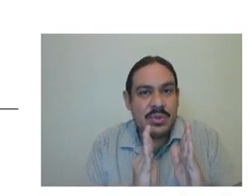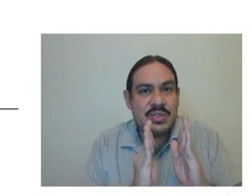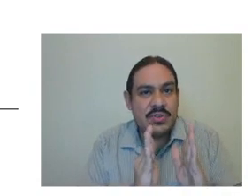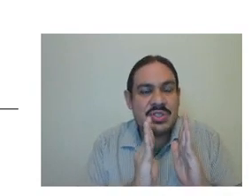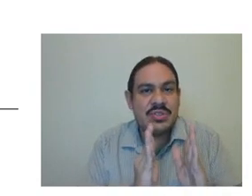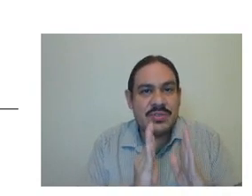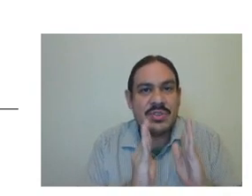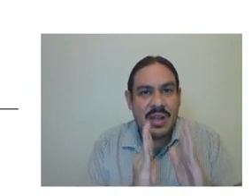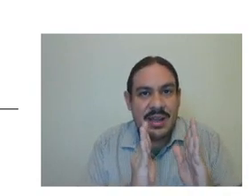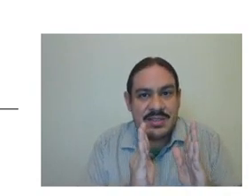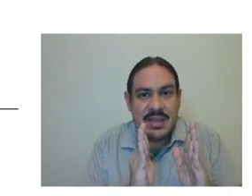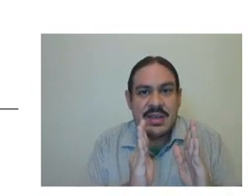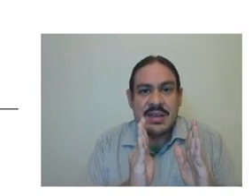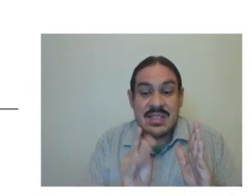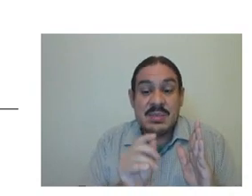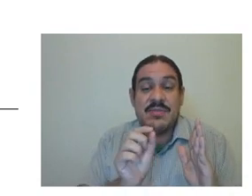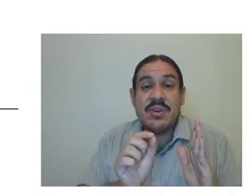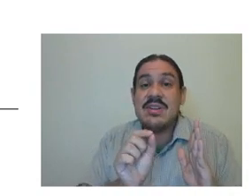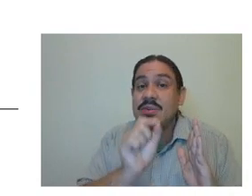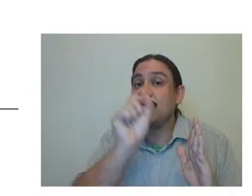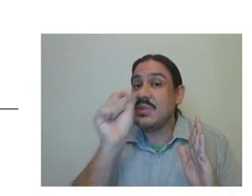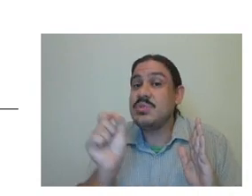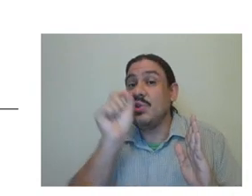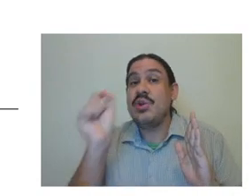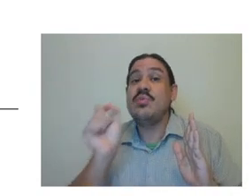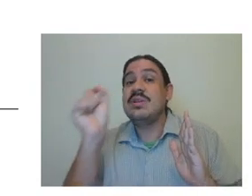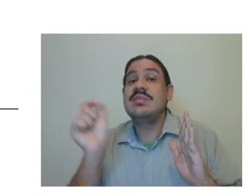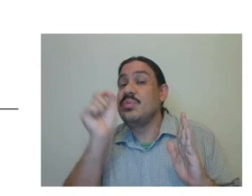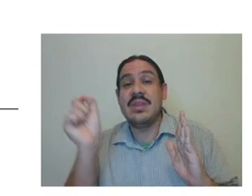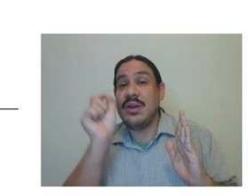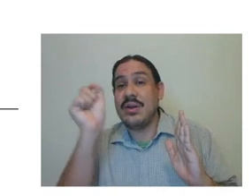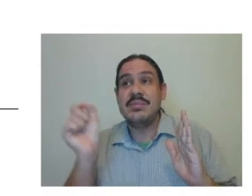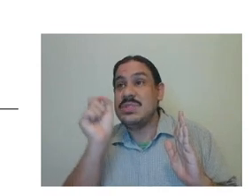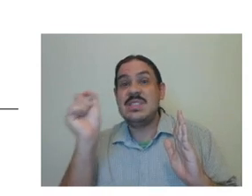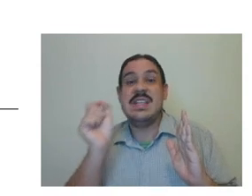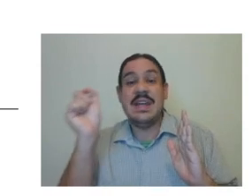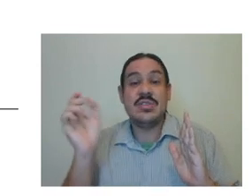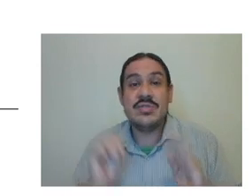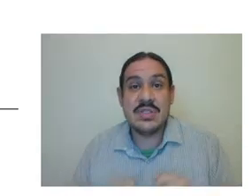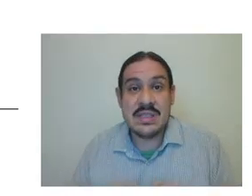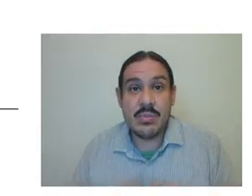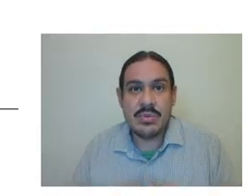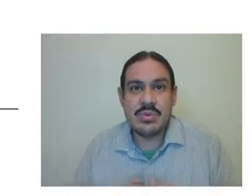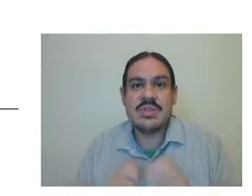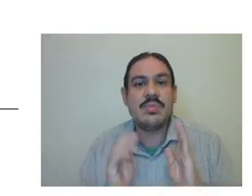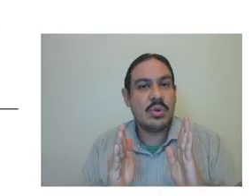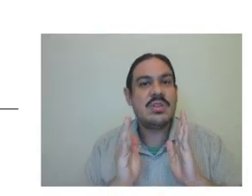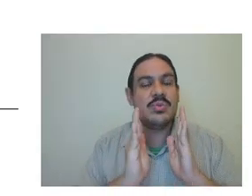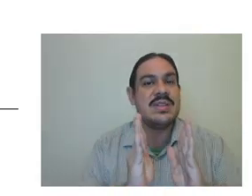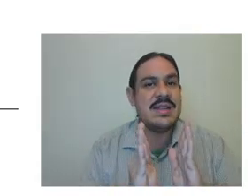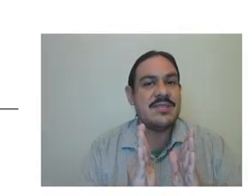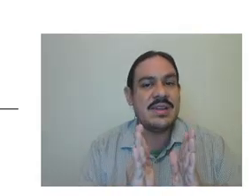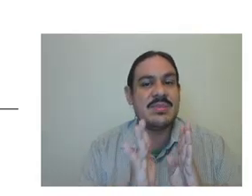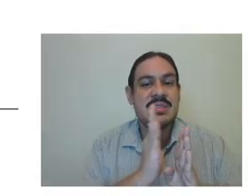early as possible so that they can be exposed to some human language